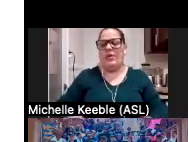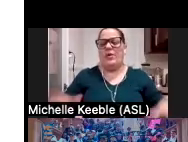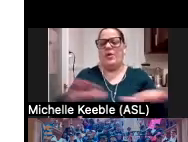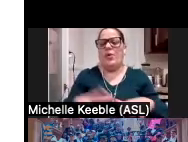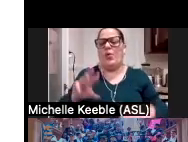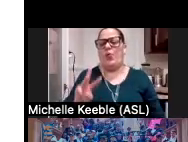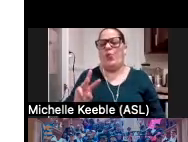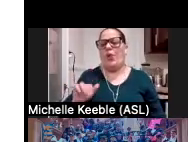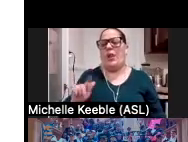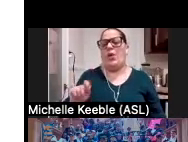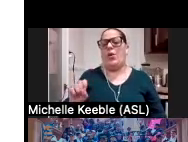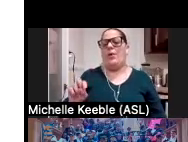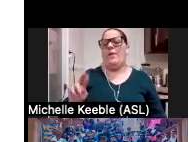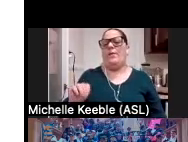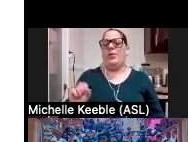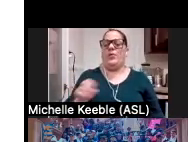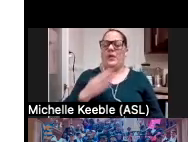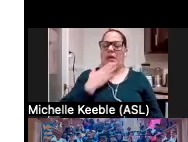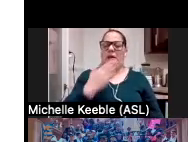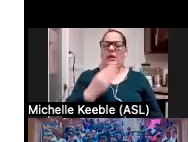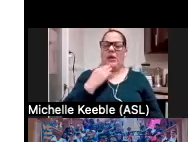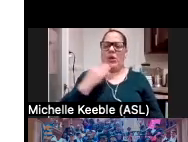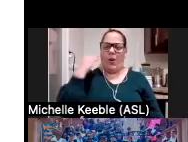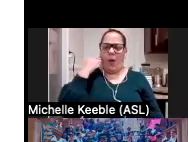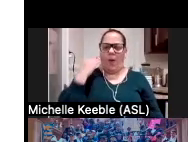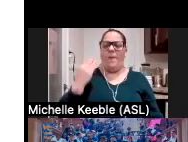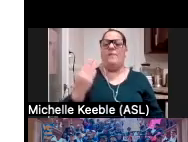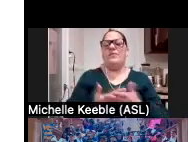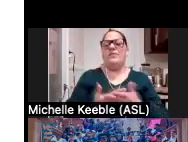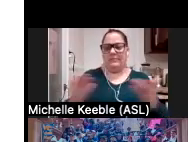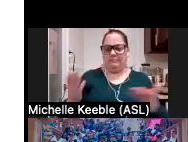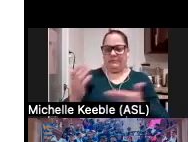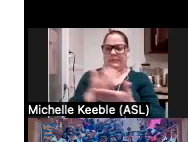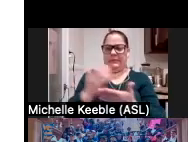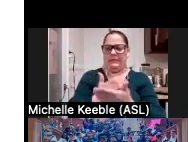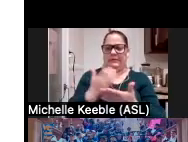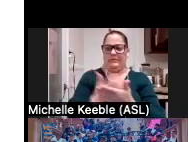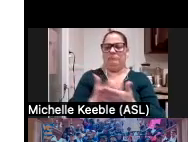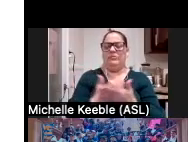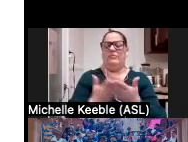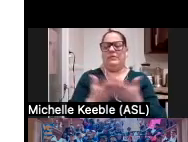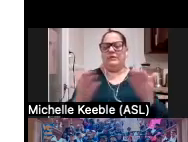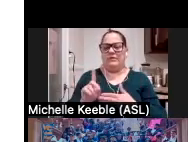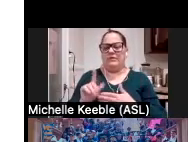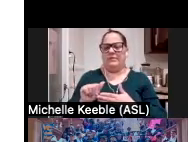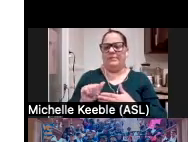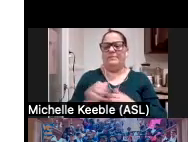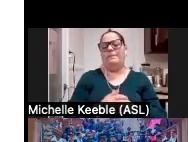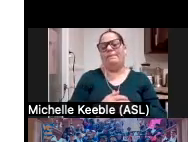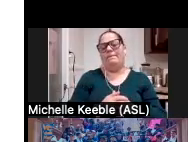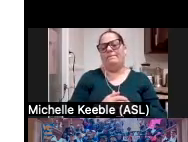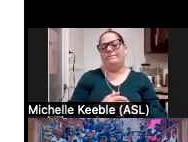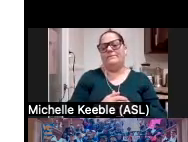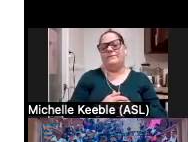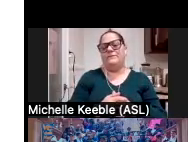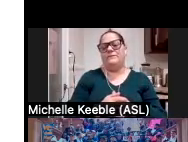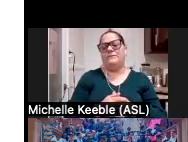would be an ideal home uh for this wonderful collection that they had amassed um and I had